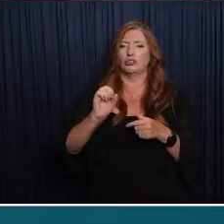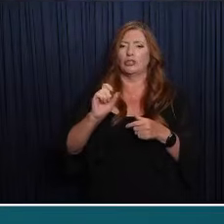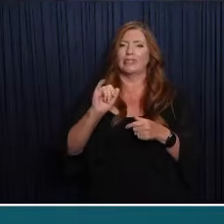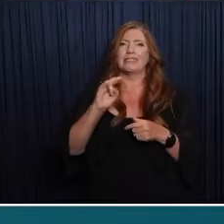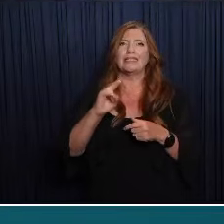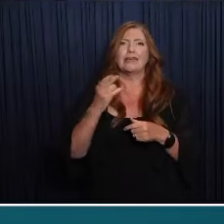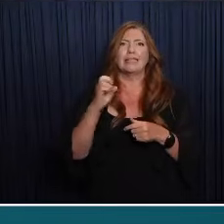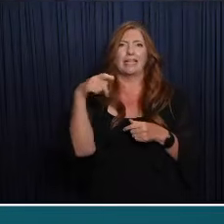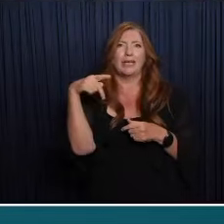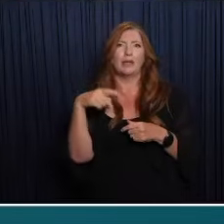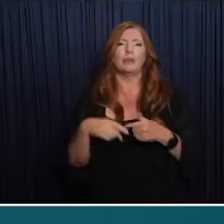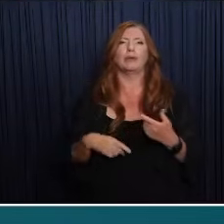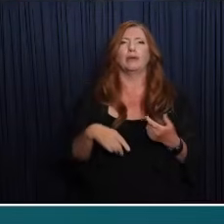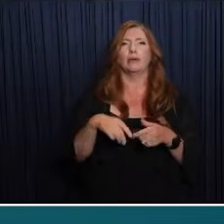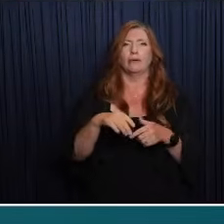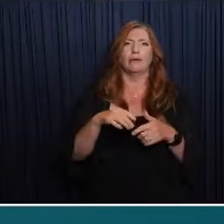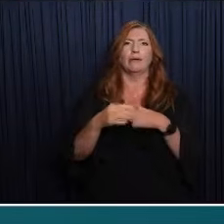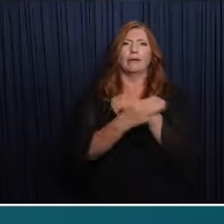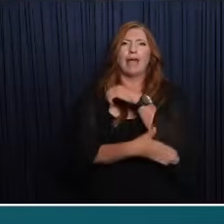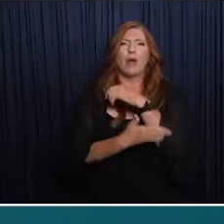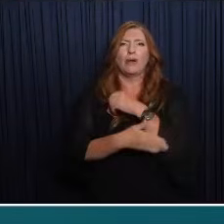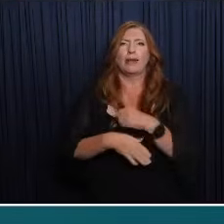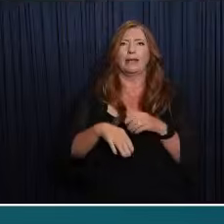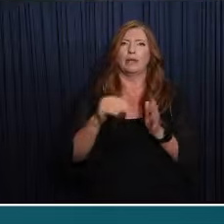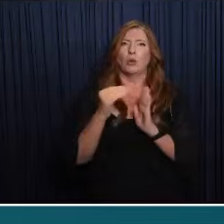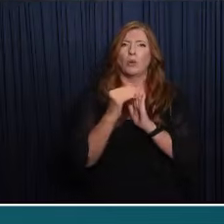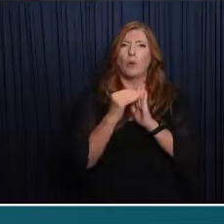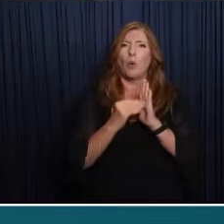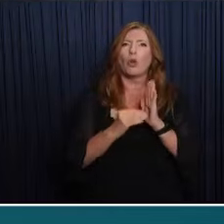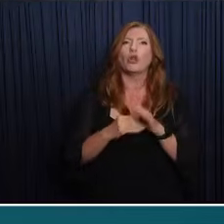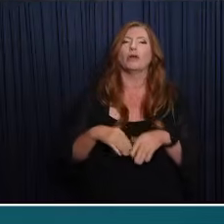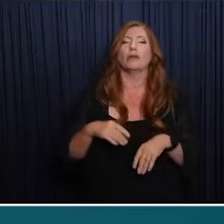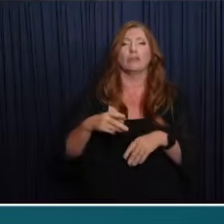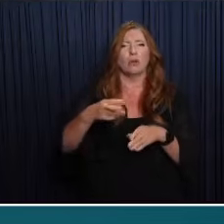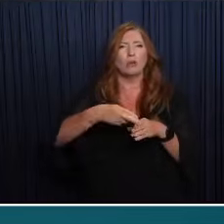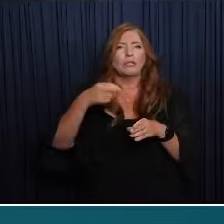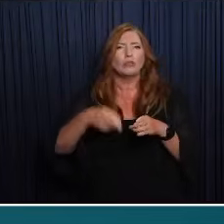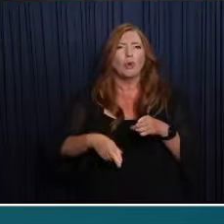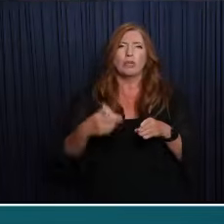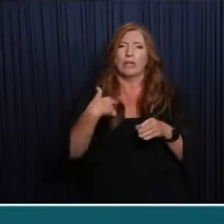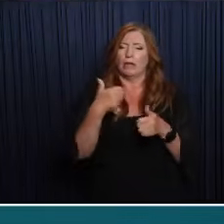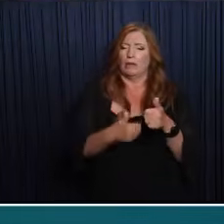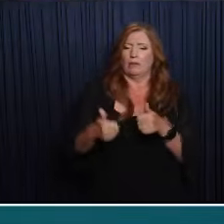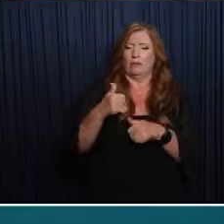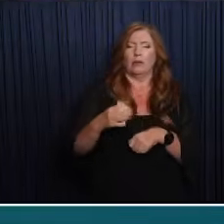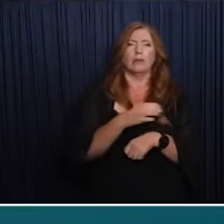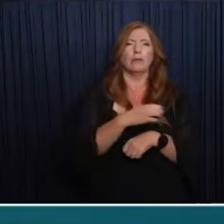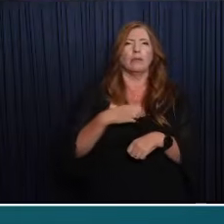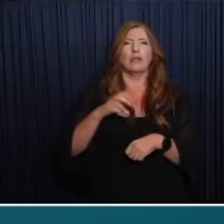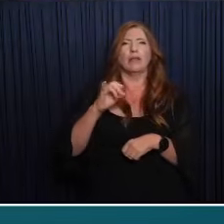SHERIFF, OUR COUNTY RECORDER, TWO POLICY EXPERIENCE AND